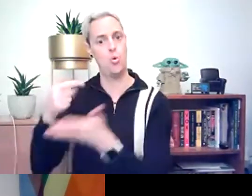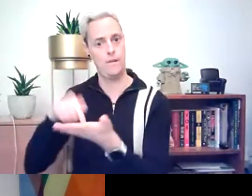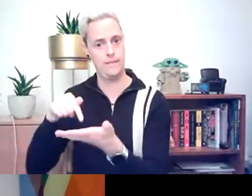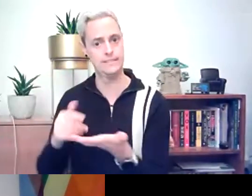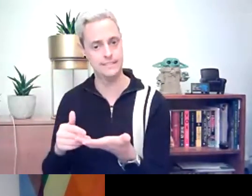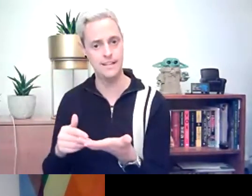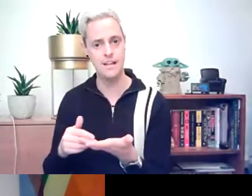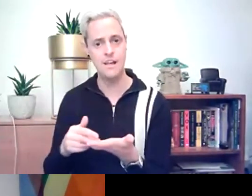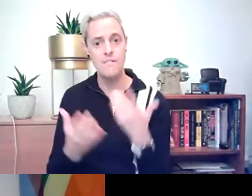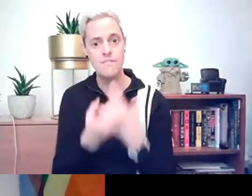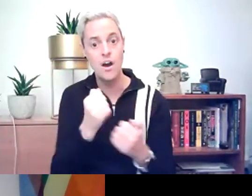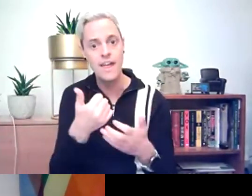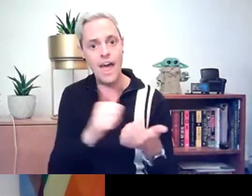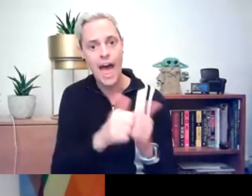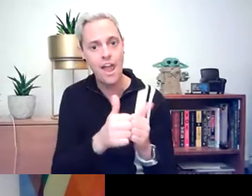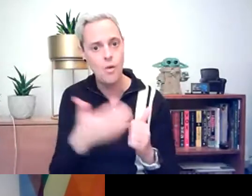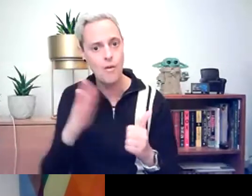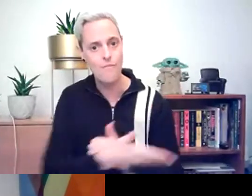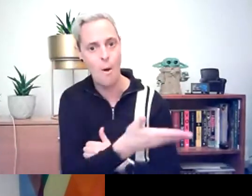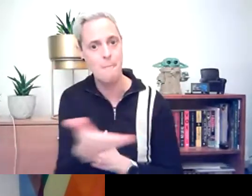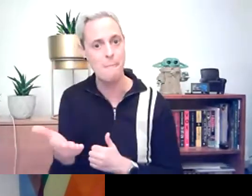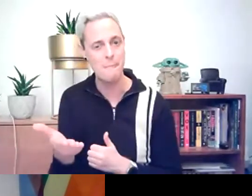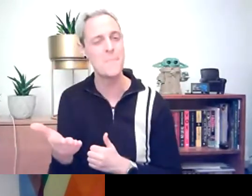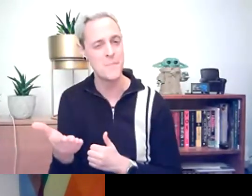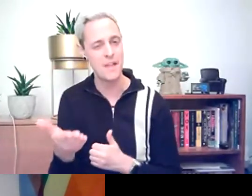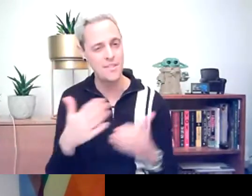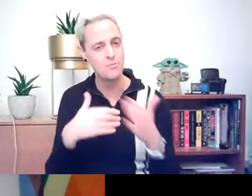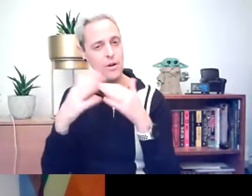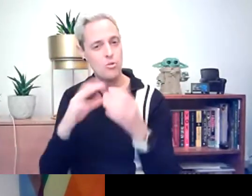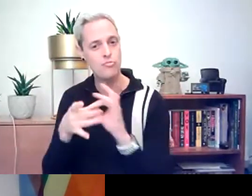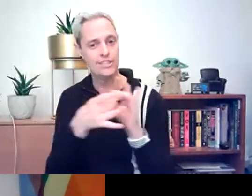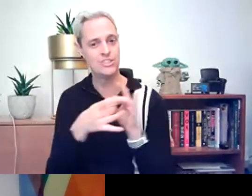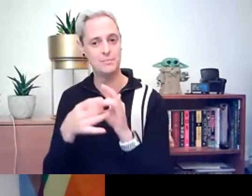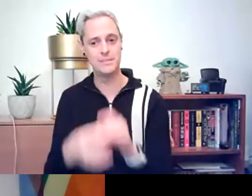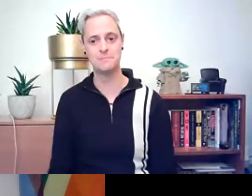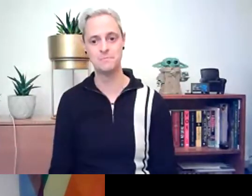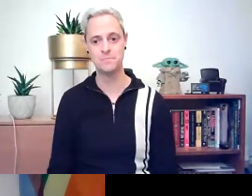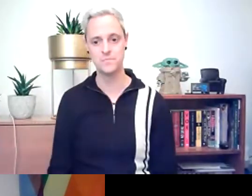and build those relationships that will help. 18:59:26 Yeah, not so useful especially everything